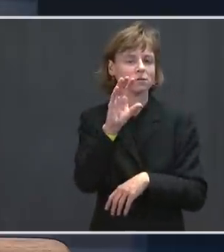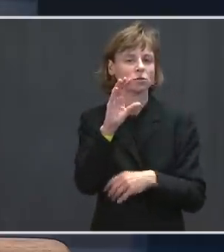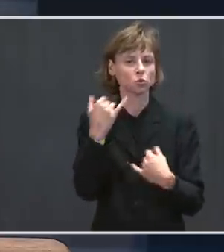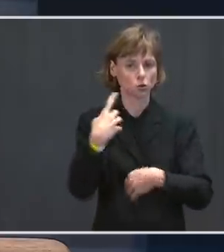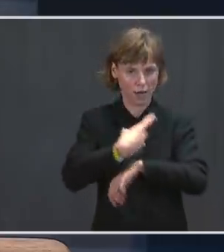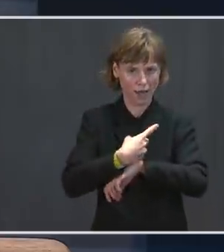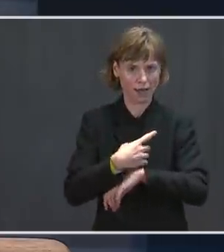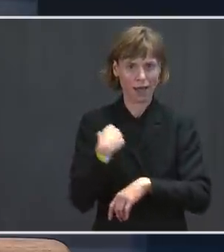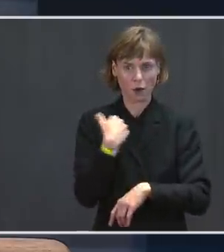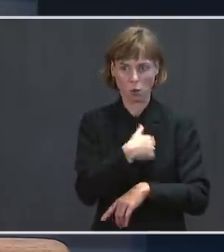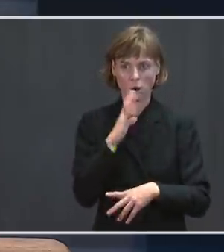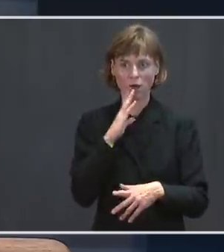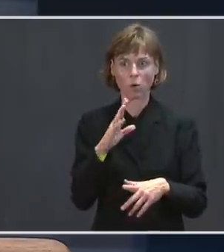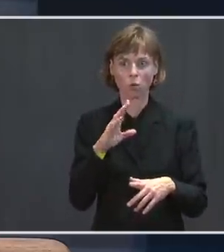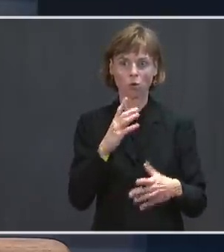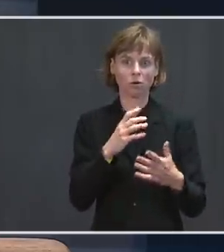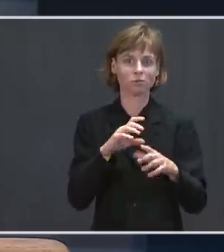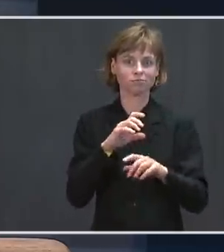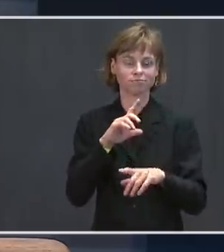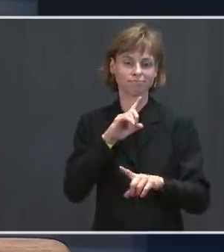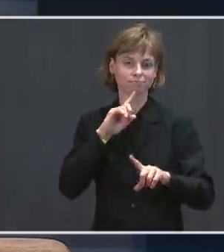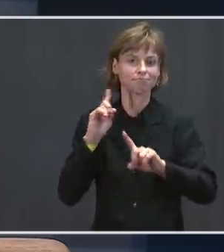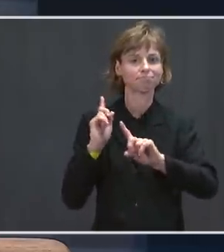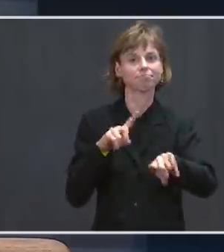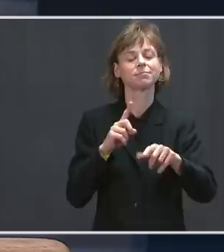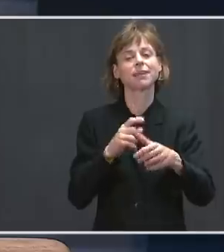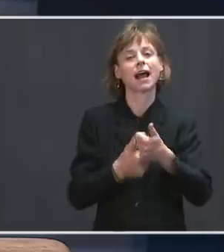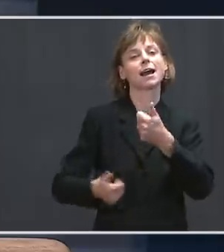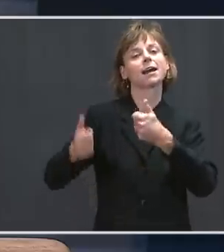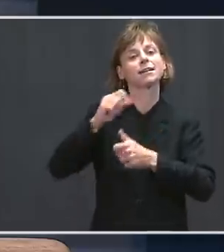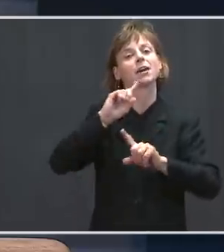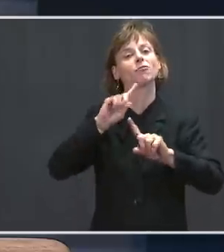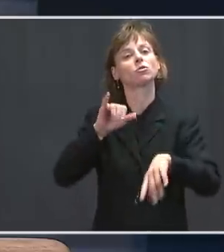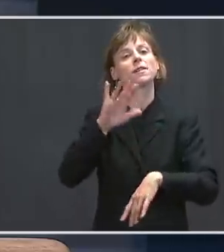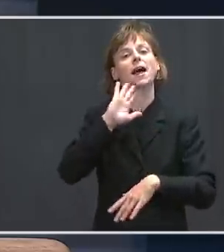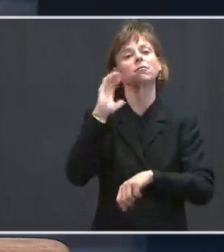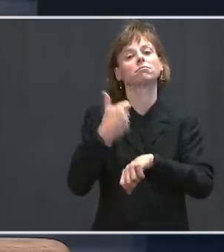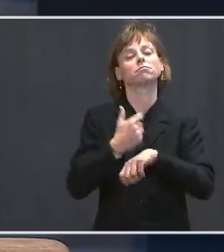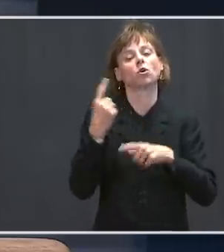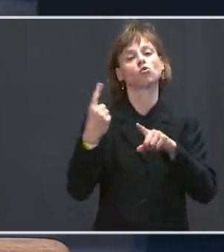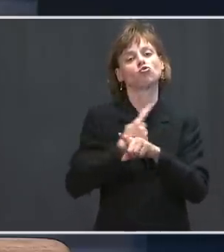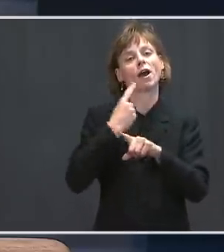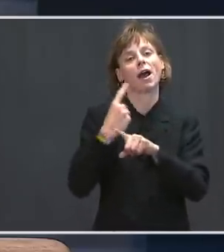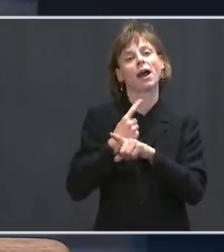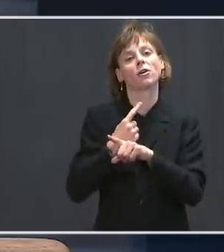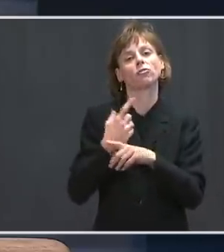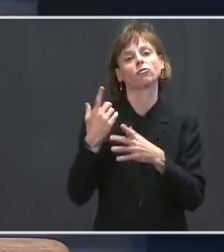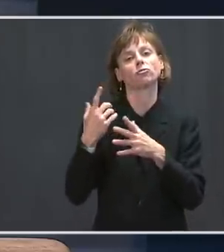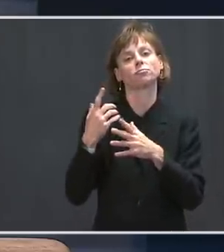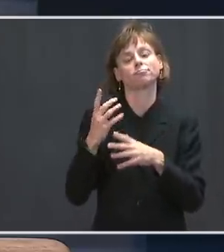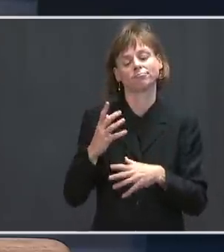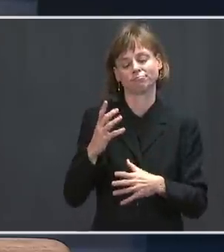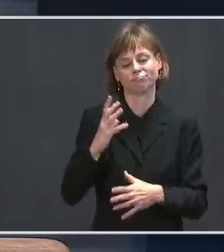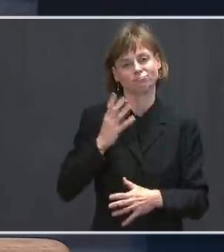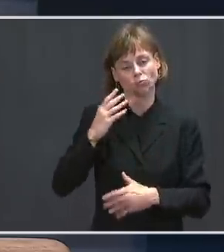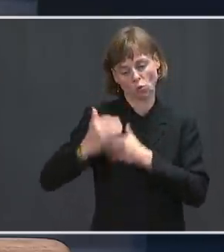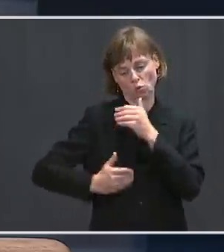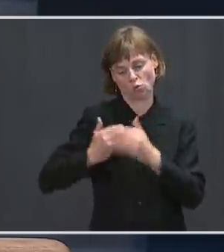a set of executive orders that establish regular order in our national security decision-making, that revitalize our workforce,